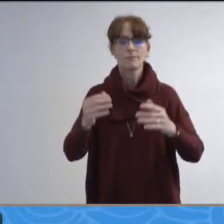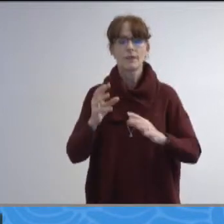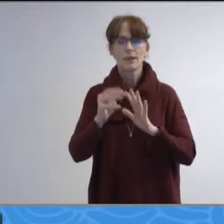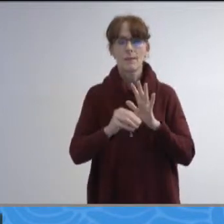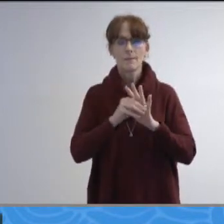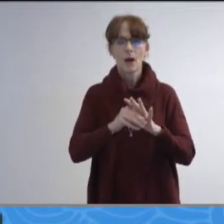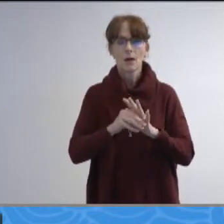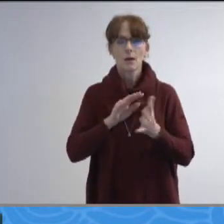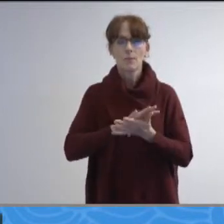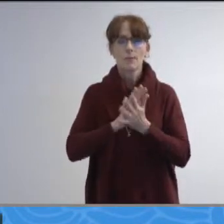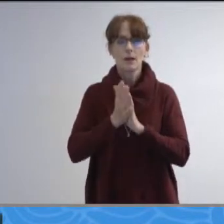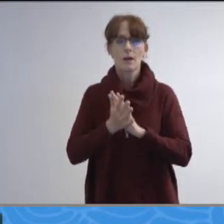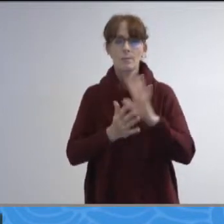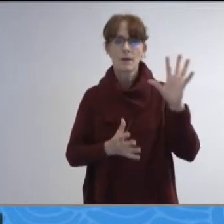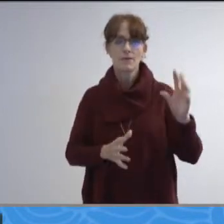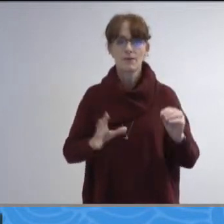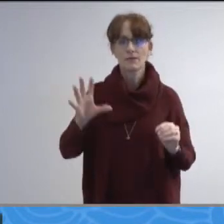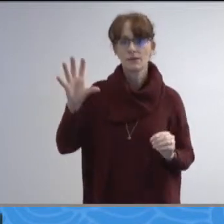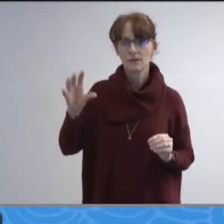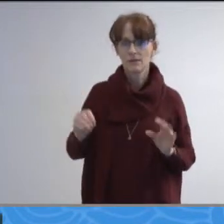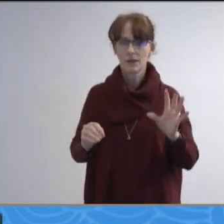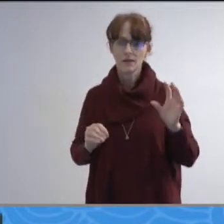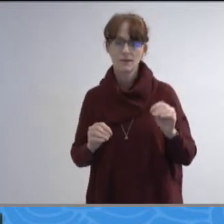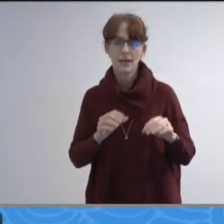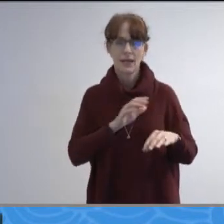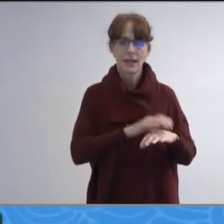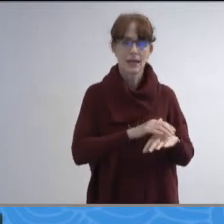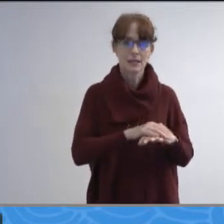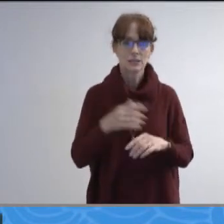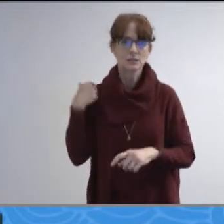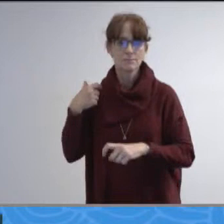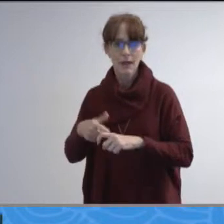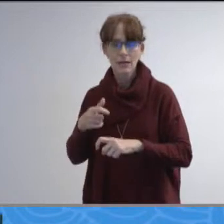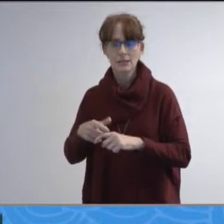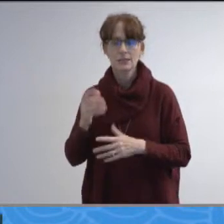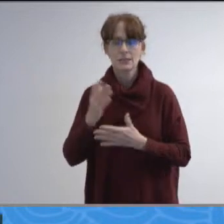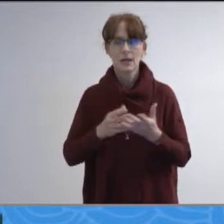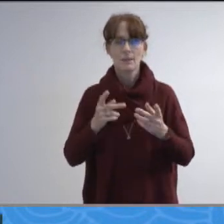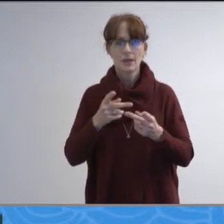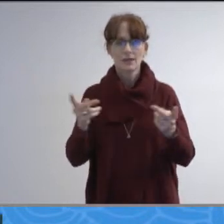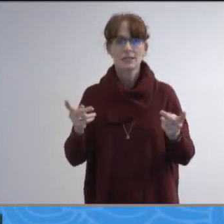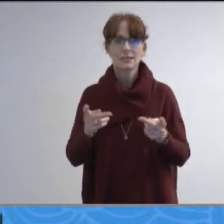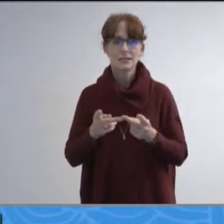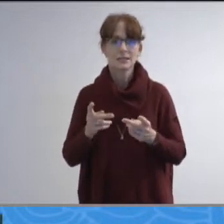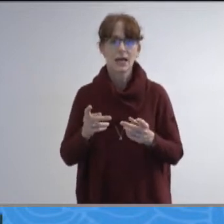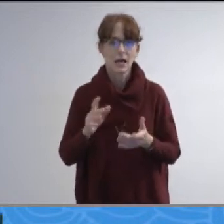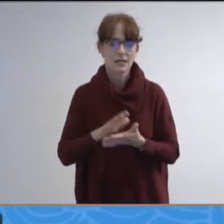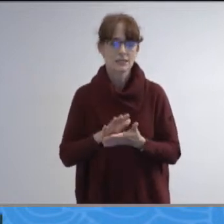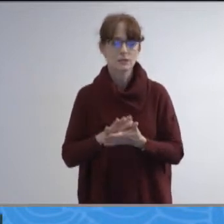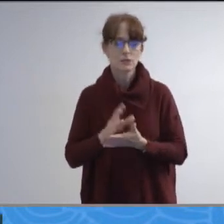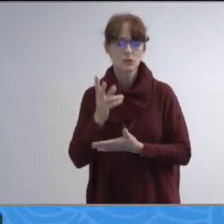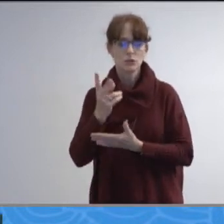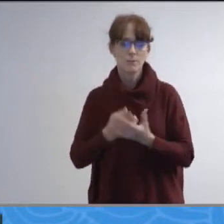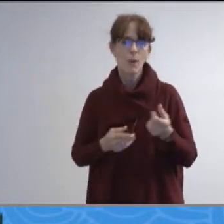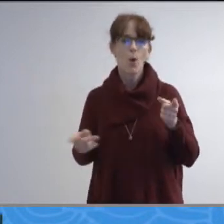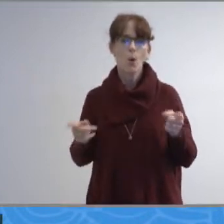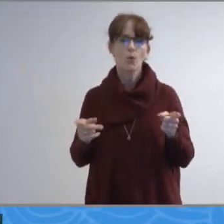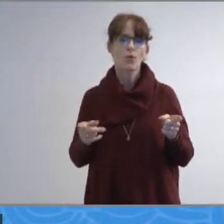to become a more of a 50/50 model of English and Spanish. Then some of the sites we'll be utilizing both assessments at their choice.